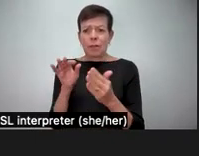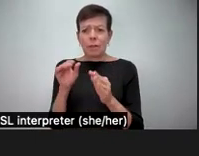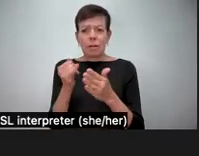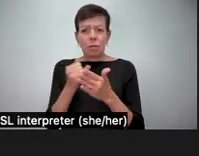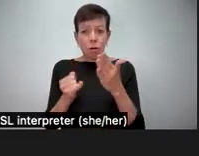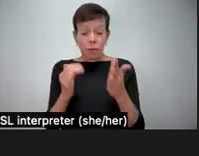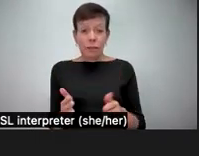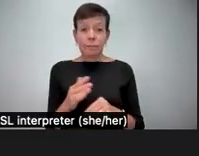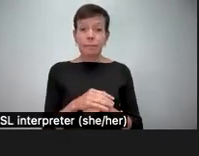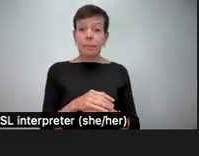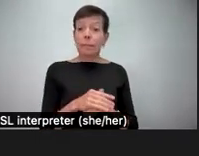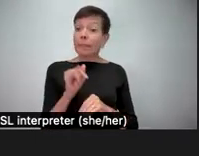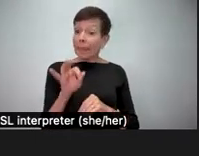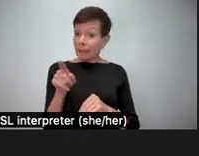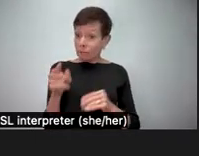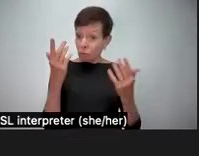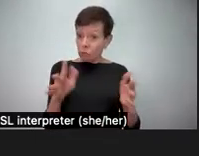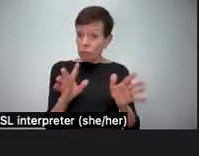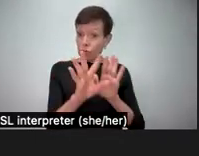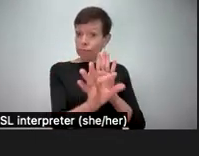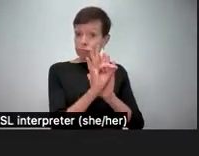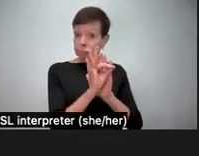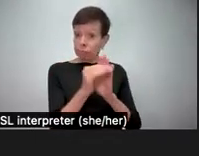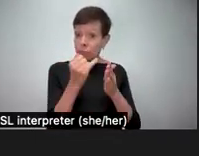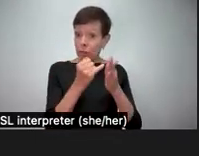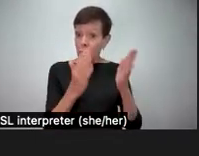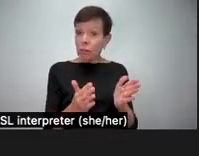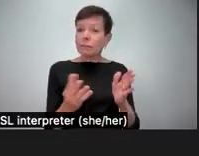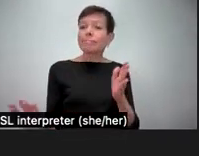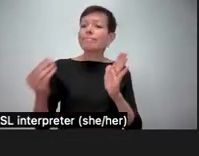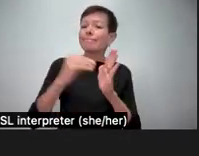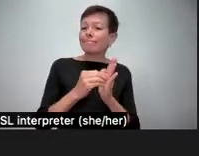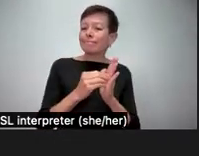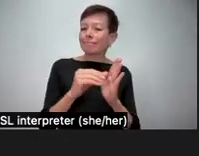include their bios and a little bit of information about them and let us know the